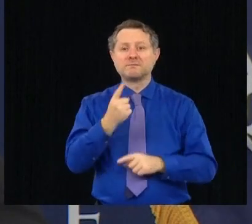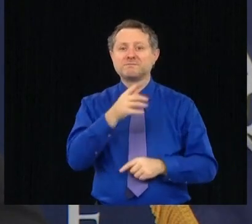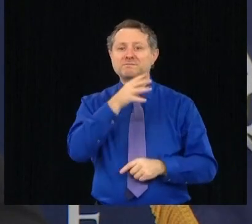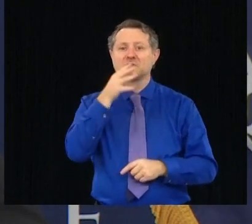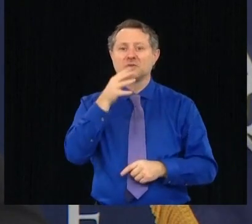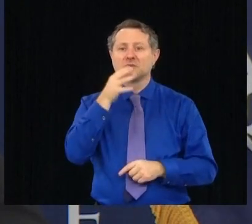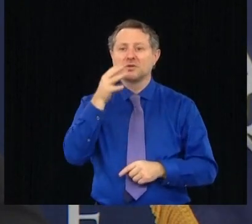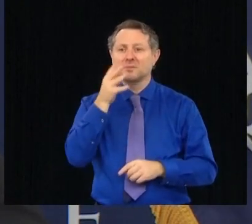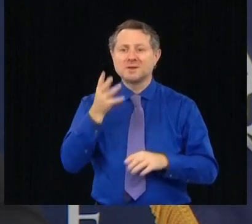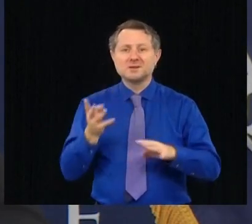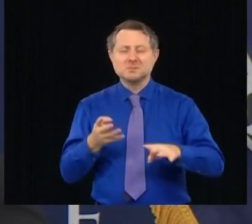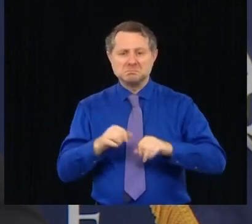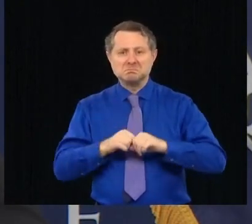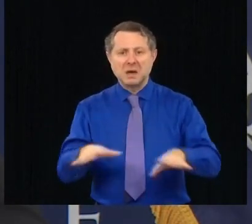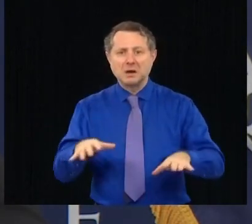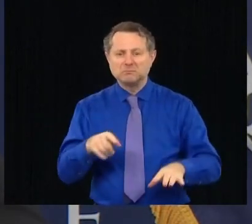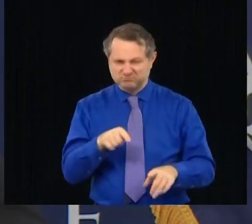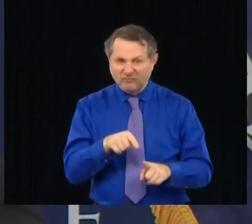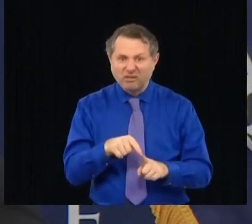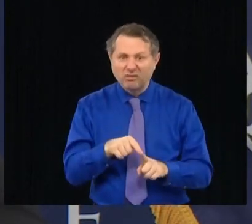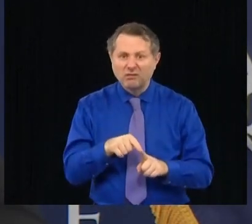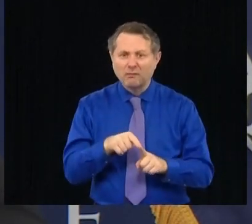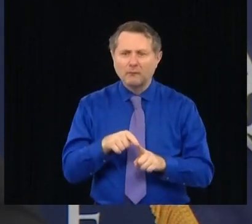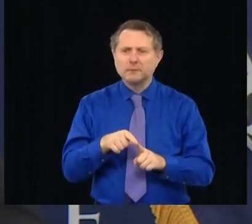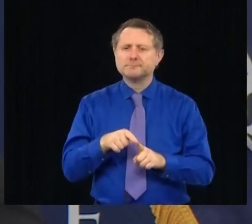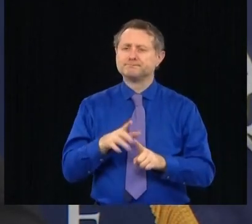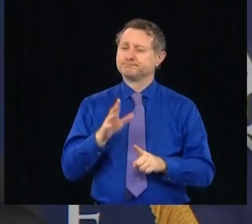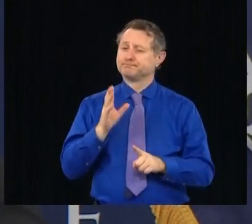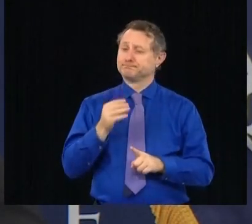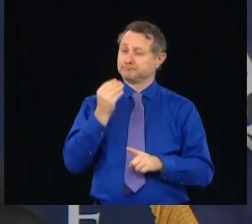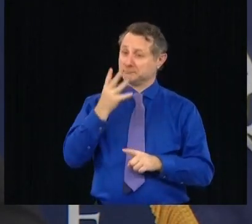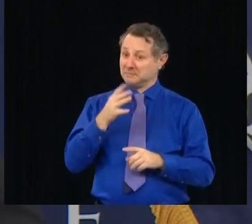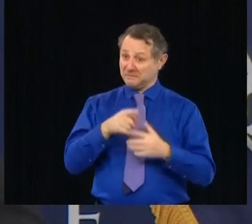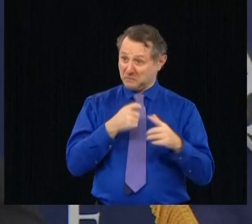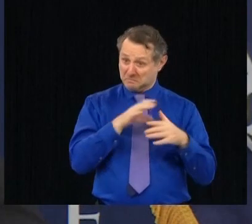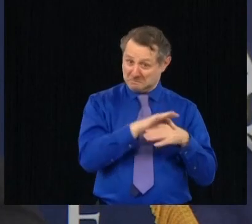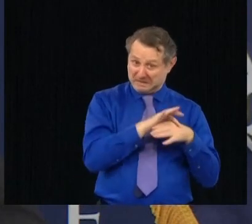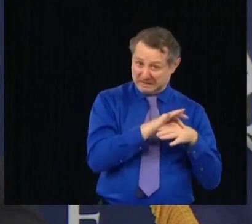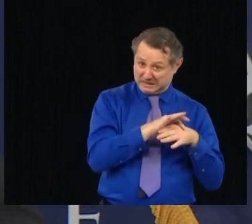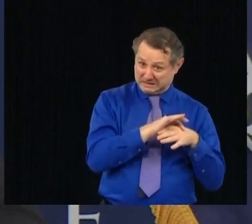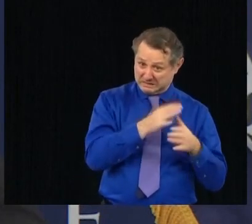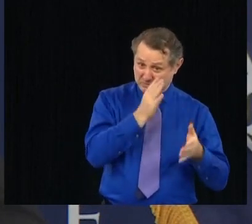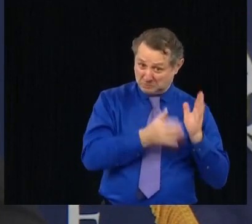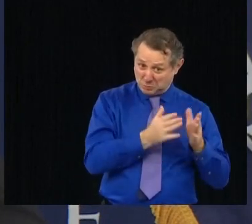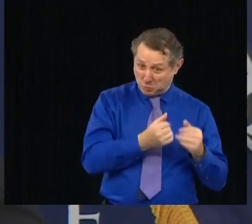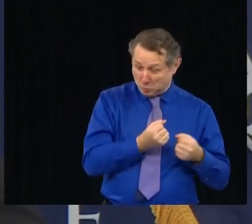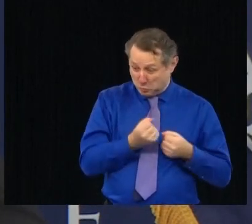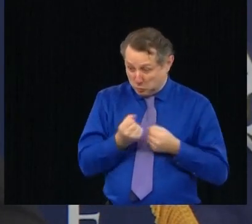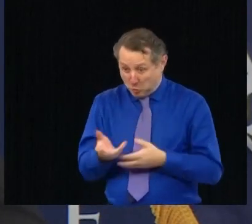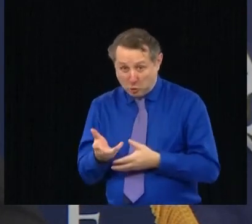PROCESSING PLANT, THIS MEAT PROCESSING PLANT. THEN WE HAD AN OUTBREAK IN AN